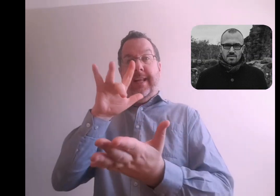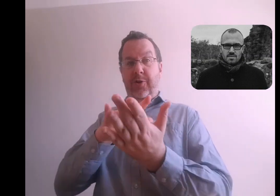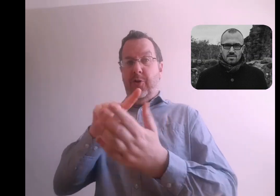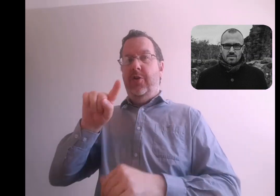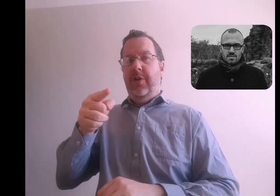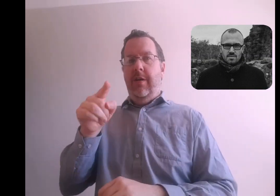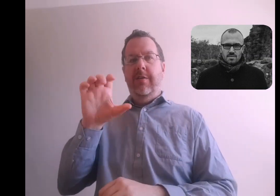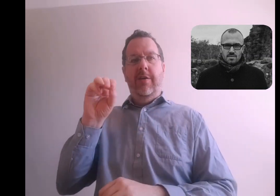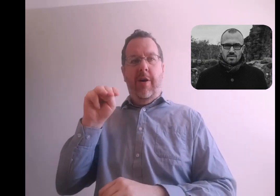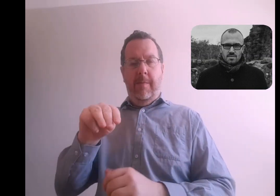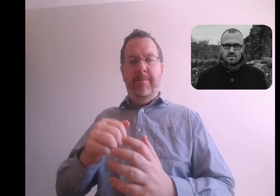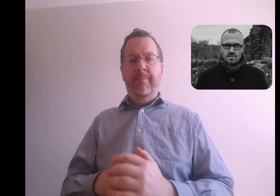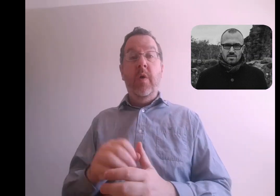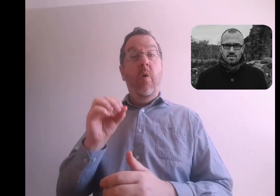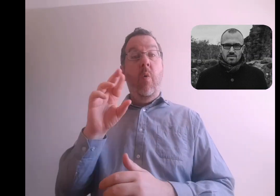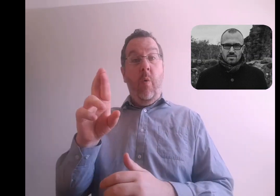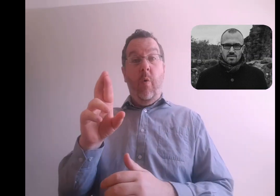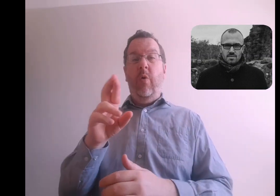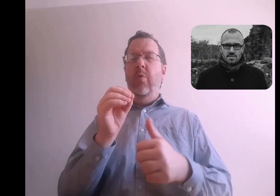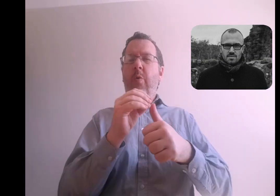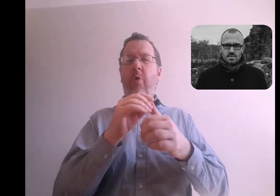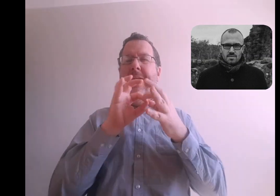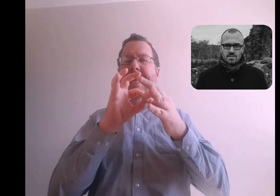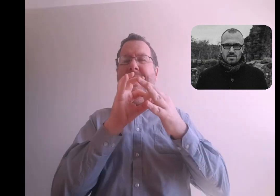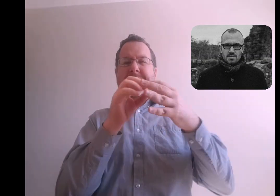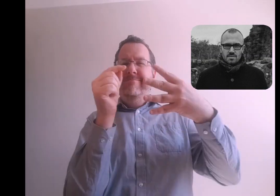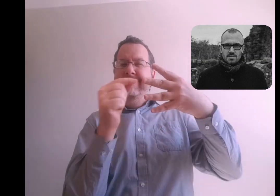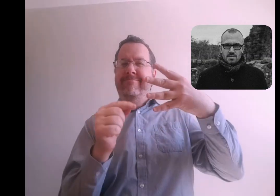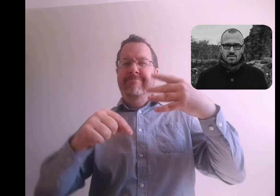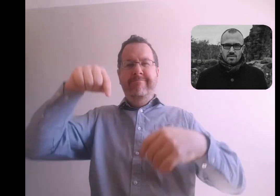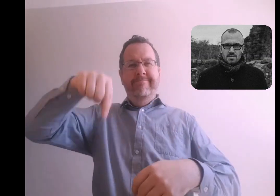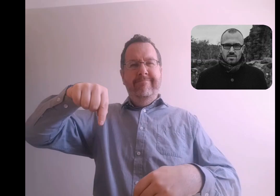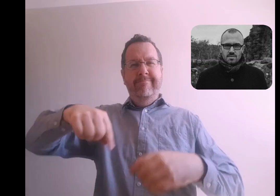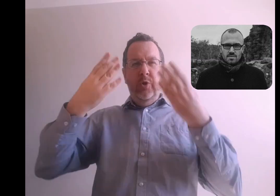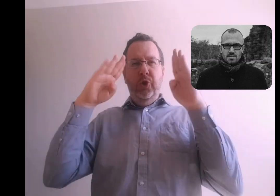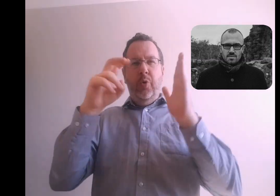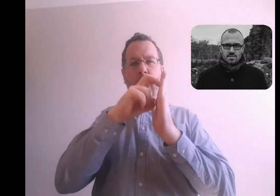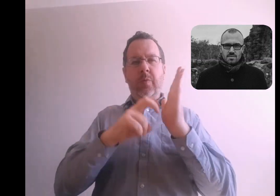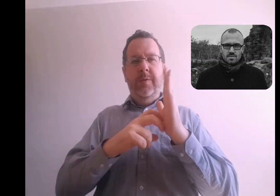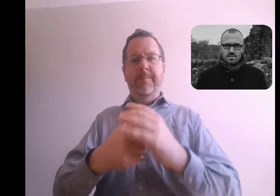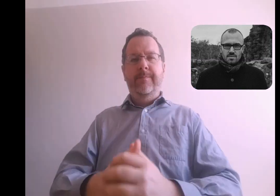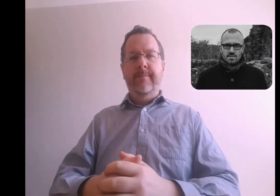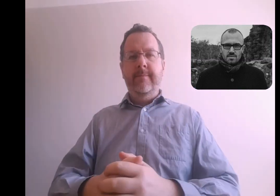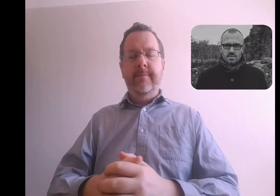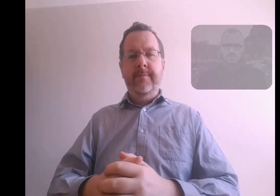or you can check the other links in the show notes.